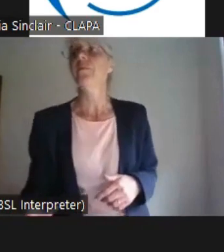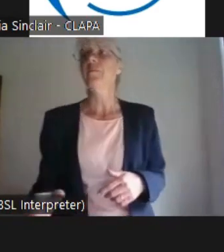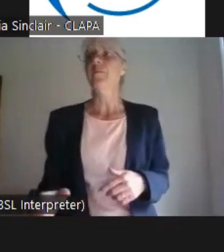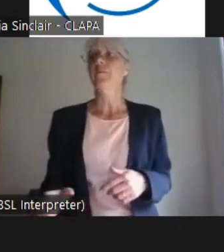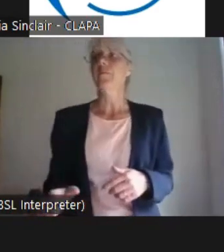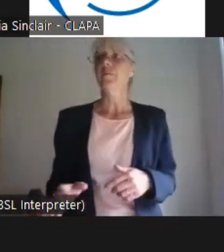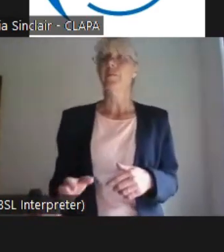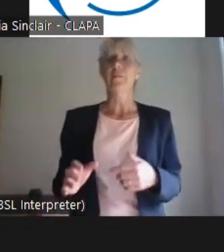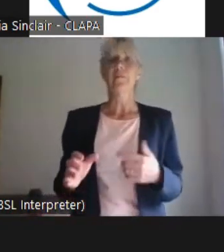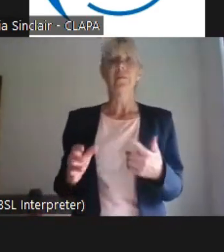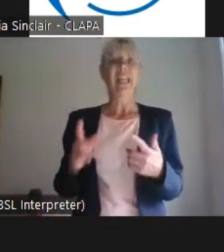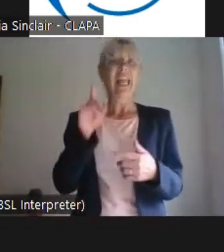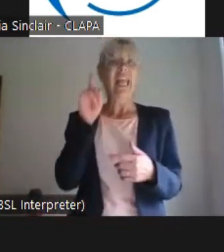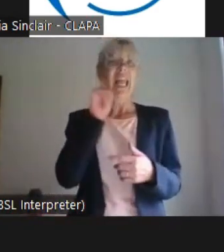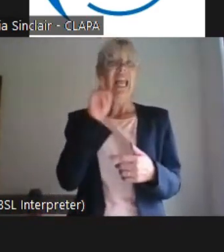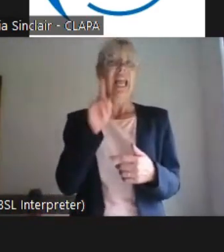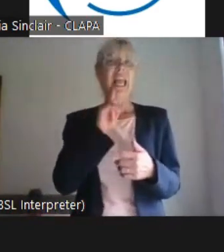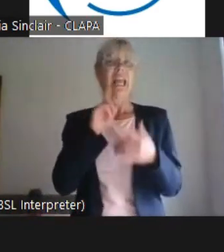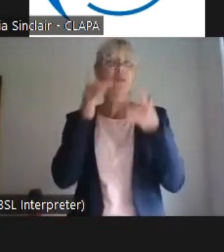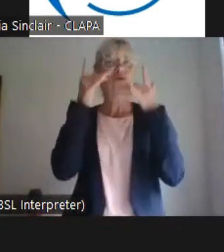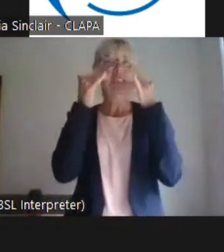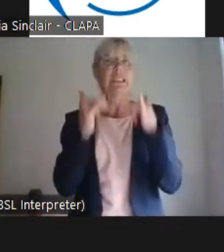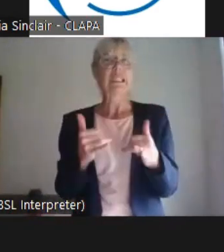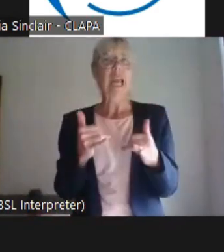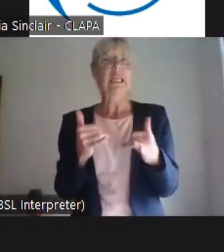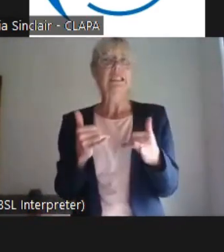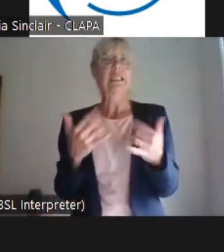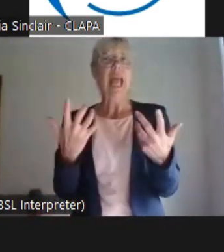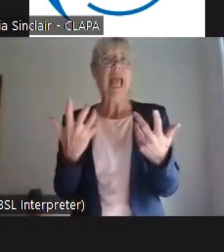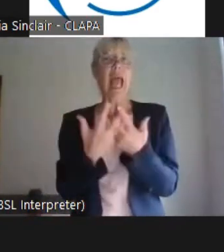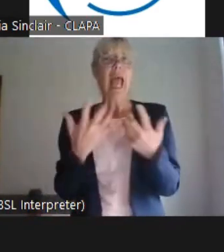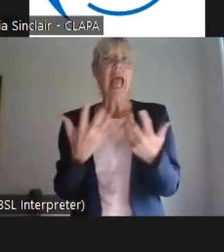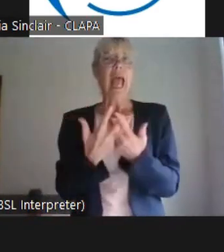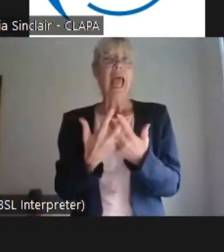child in between a six month checks what are the signs to look out for